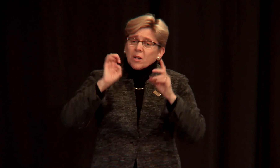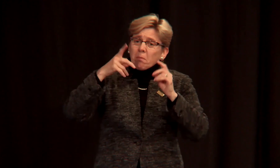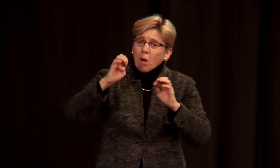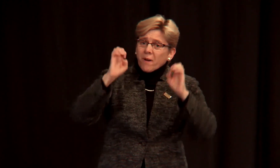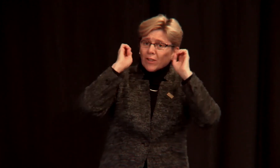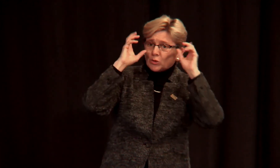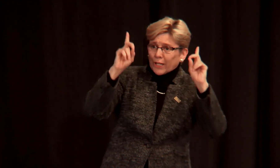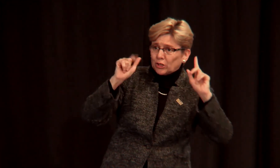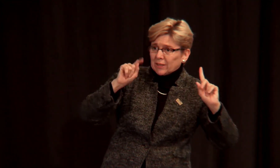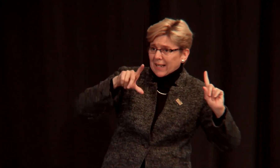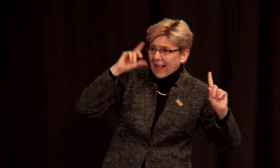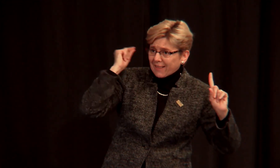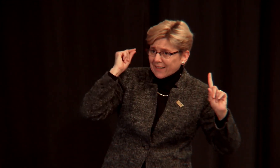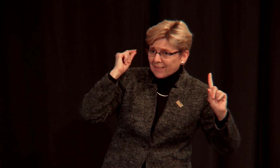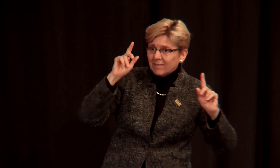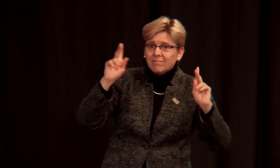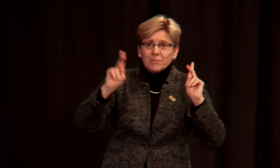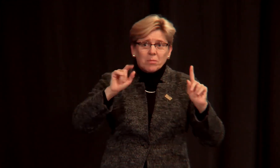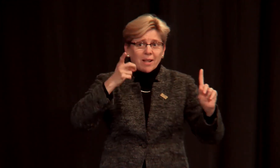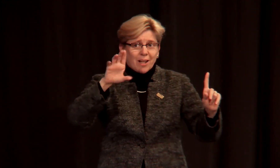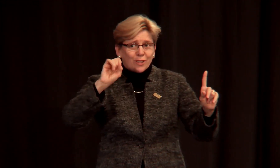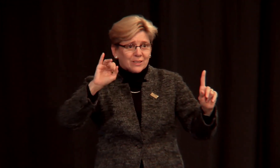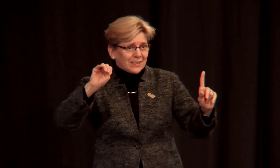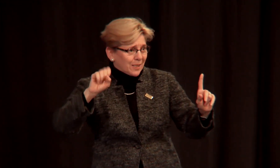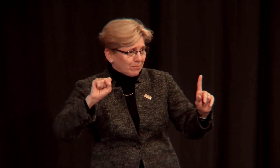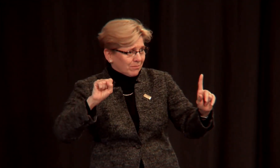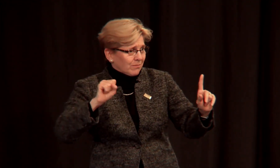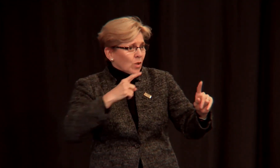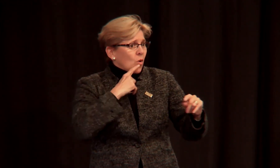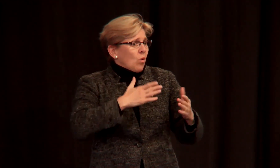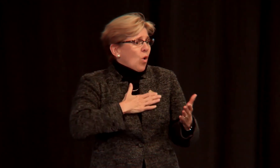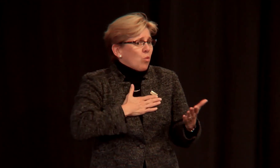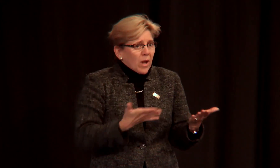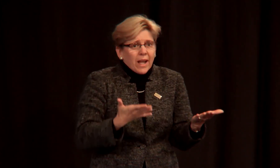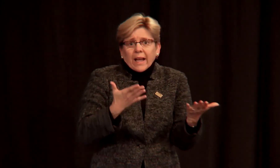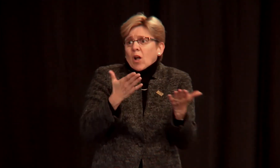and we have our Department Education at Gallaudet, where Dr. Simms is,